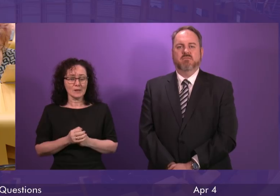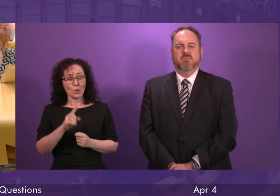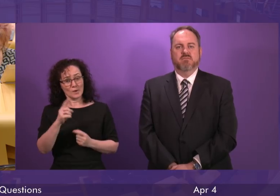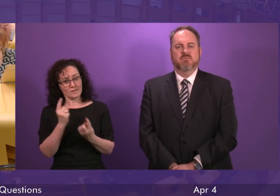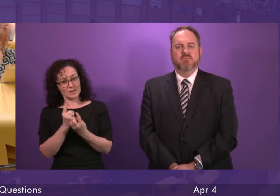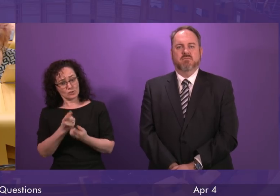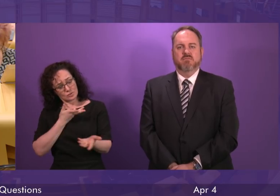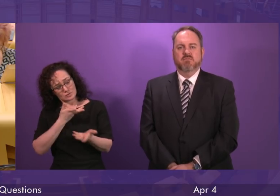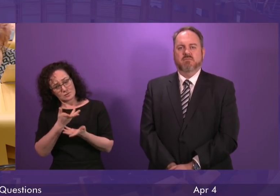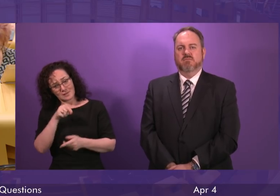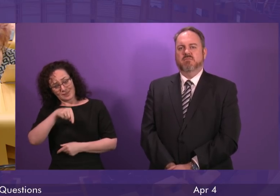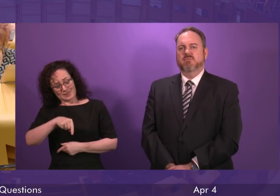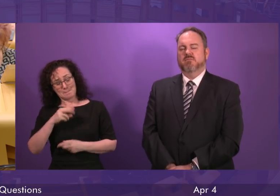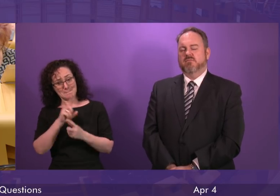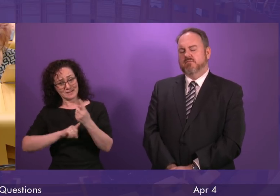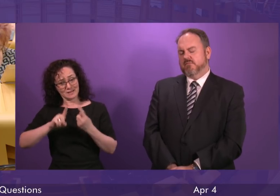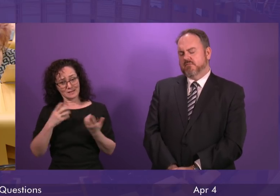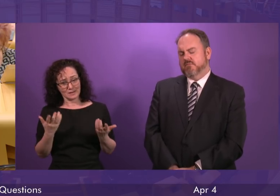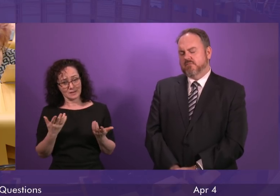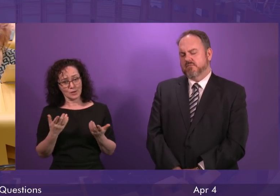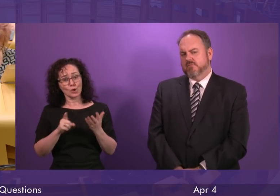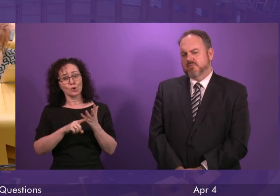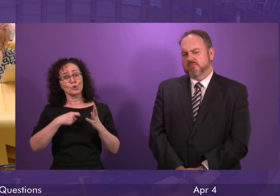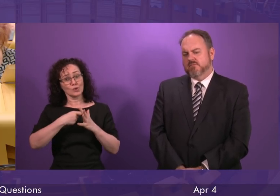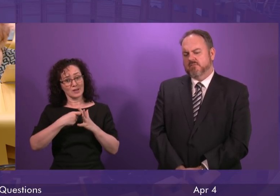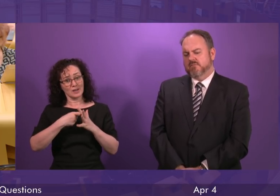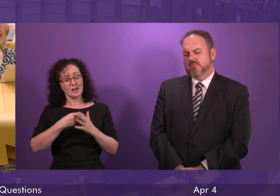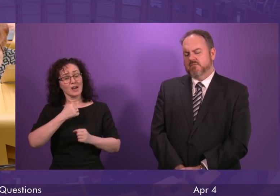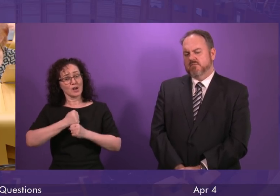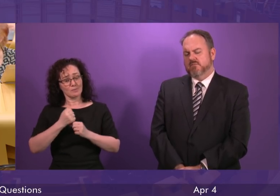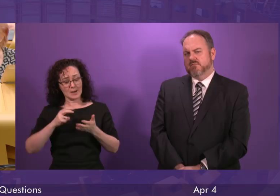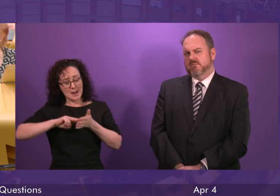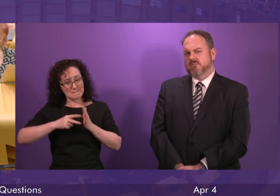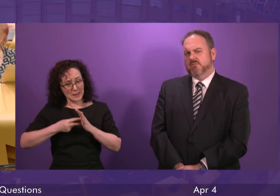One of the issues on the agenda was the UK Government’s planning for the economic response;